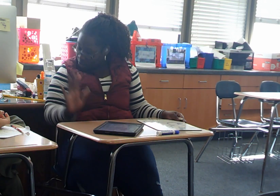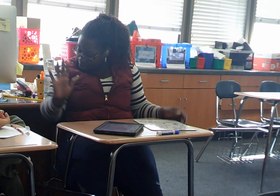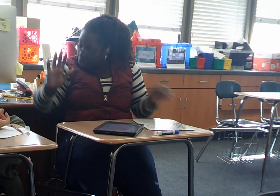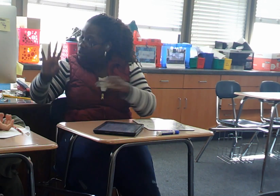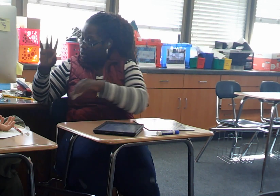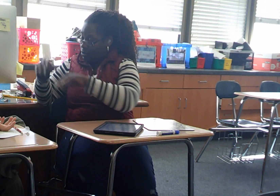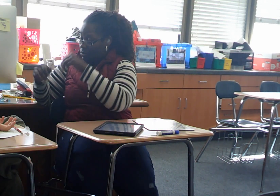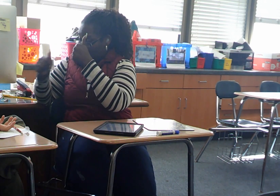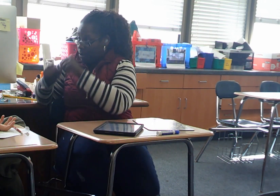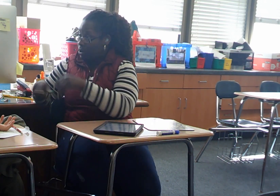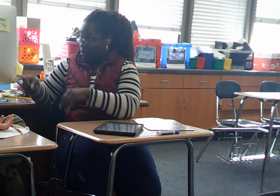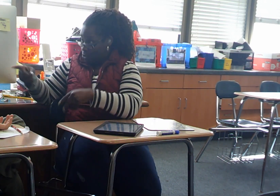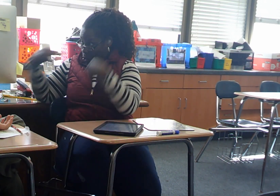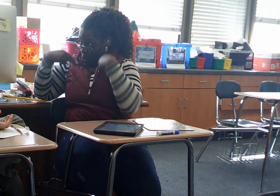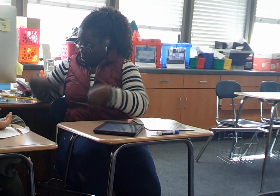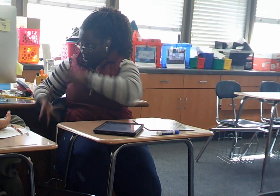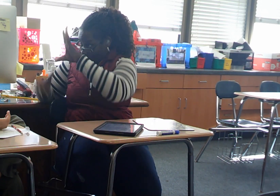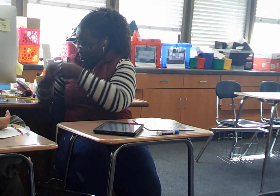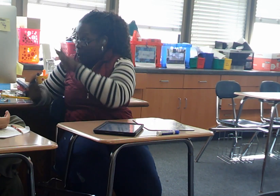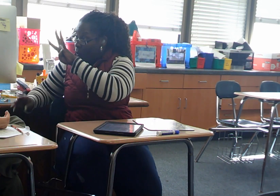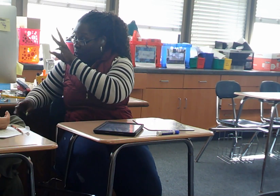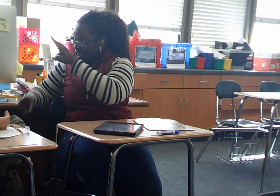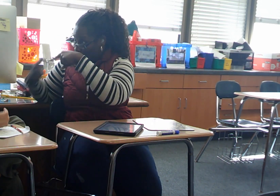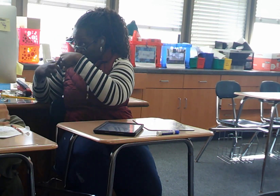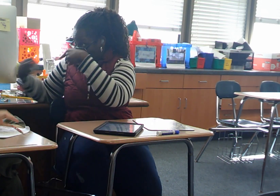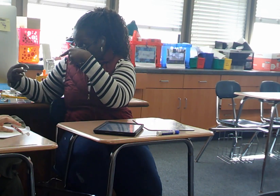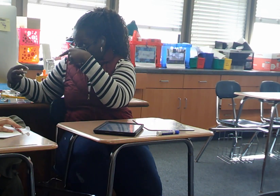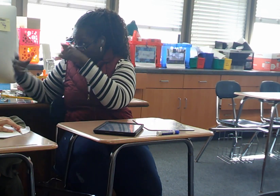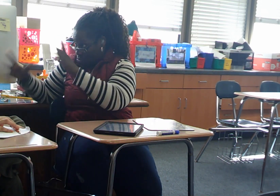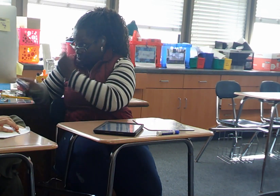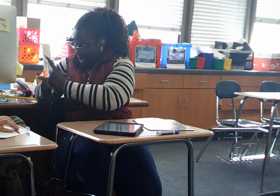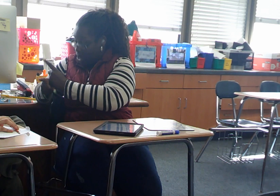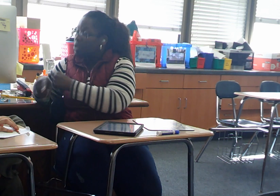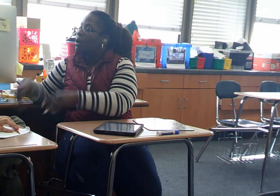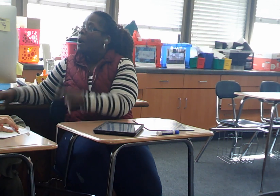in the human body? There are a total of 46 chromosomes. Right?